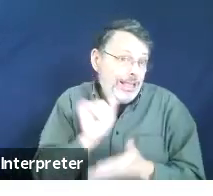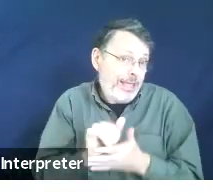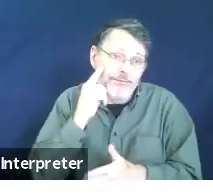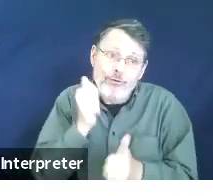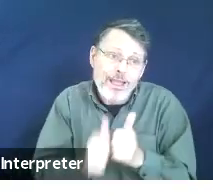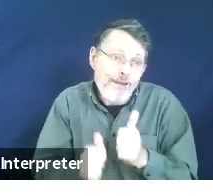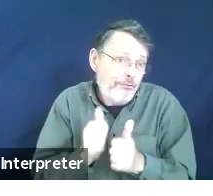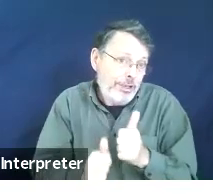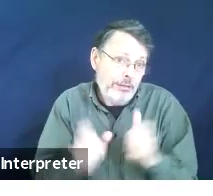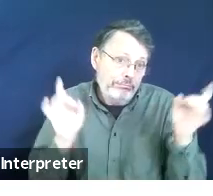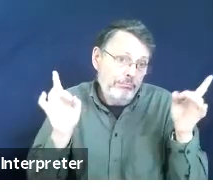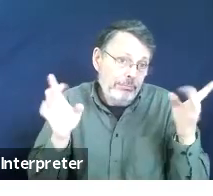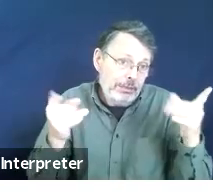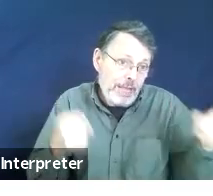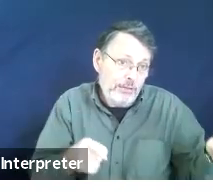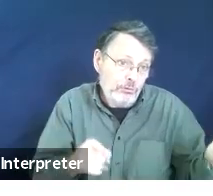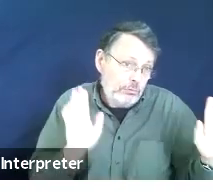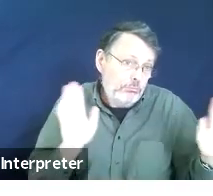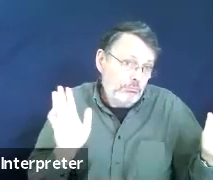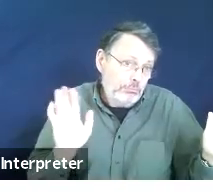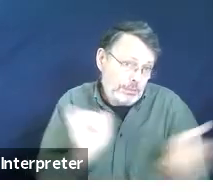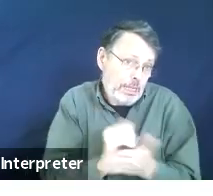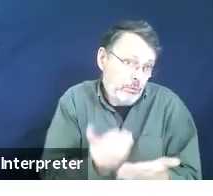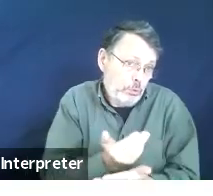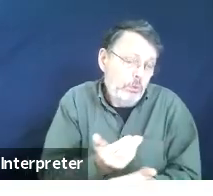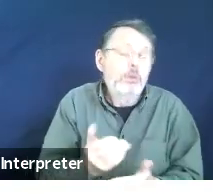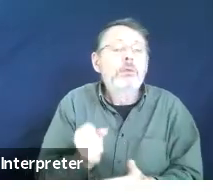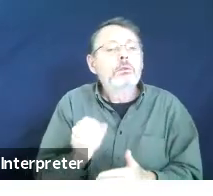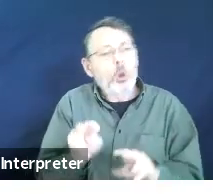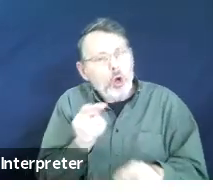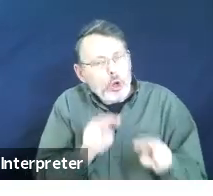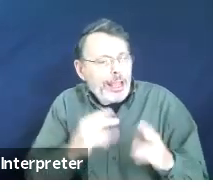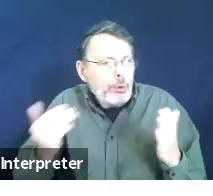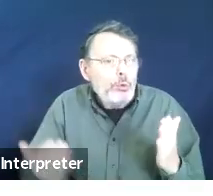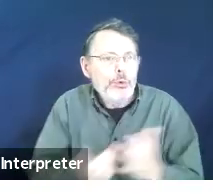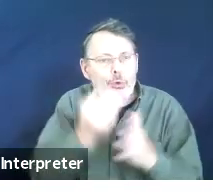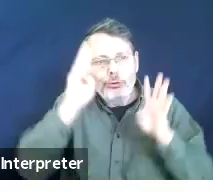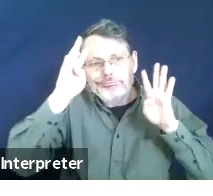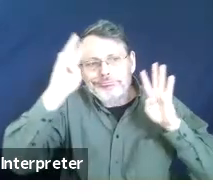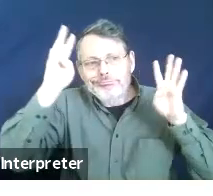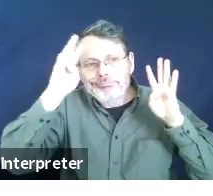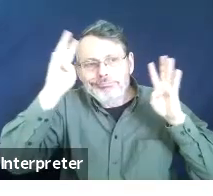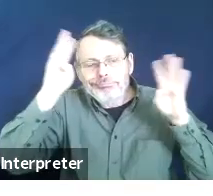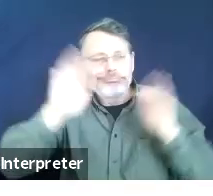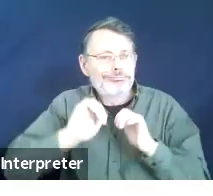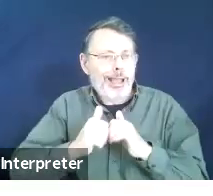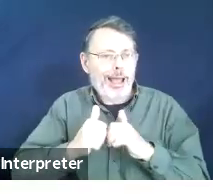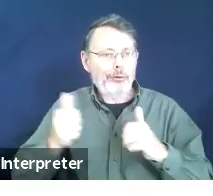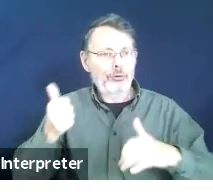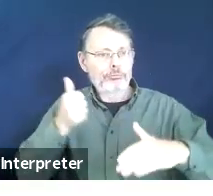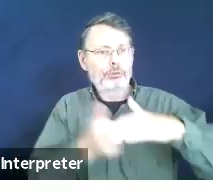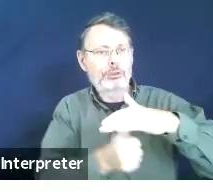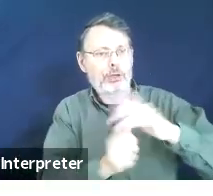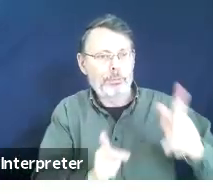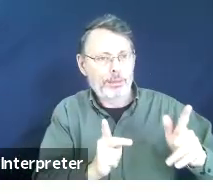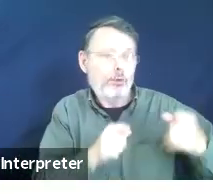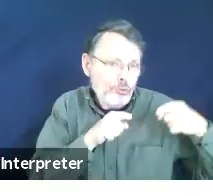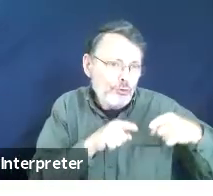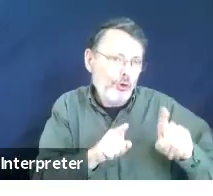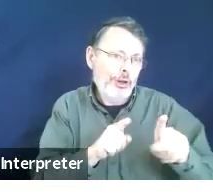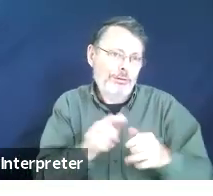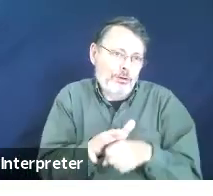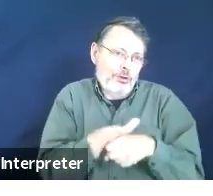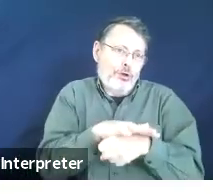disaster. So we're looking at new and innovative ways to shelter people in a COVID environment.